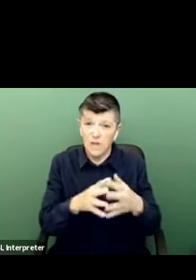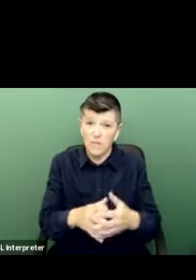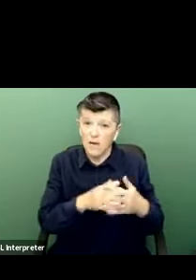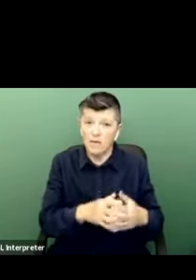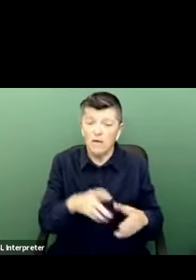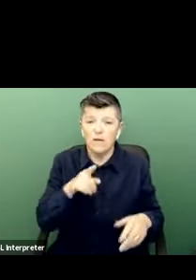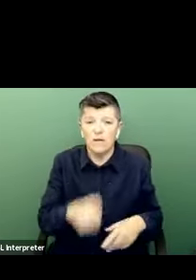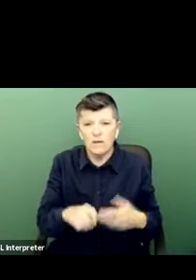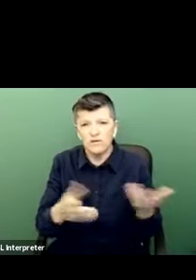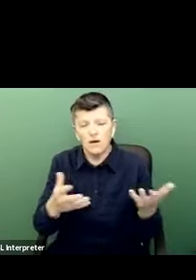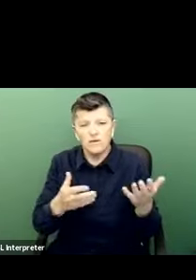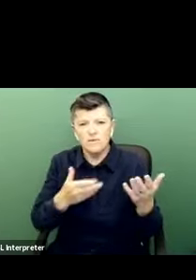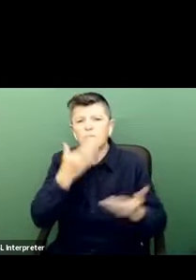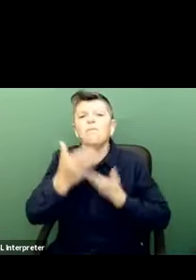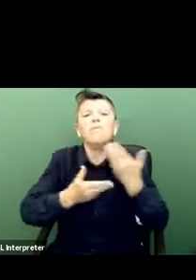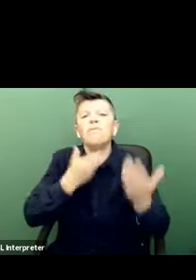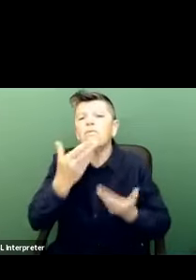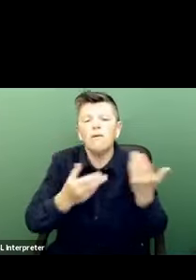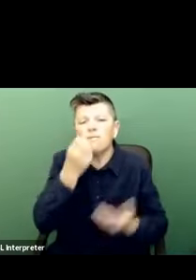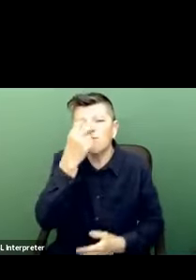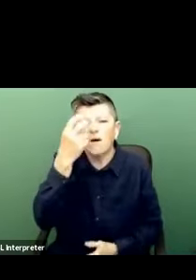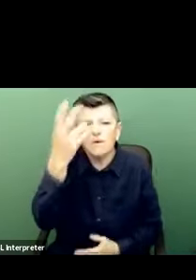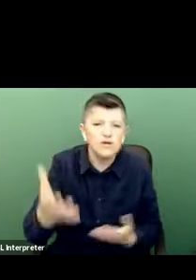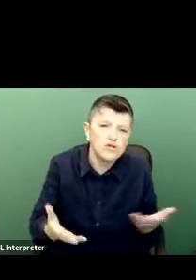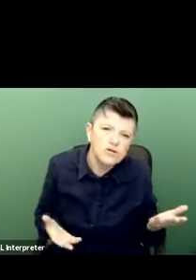I did not however take - sorry it did not however take Jeremy